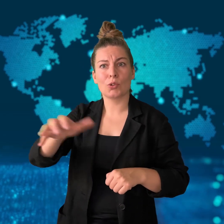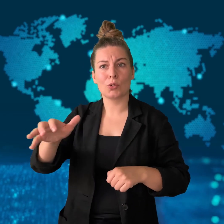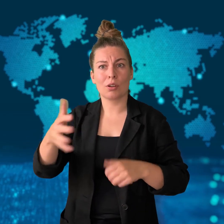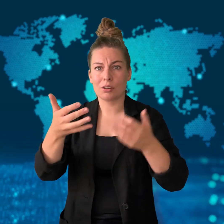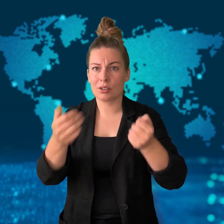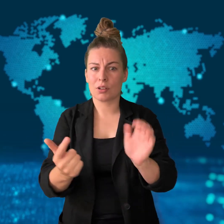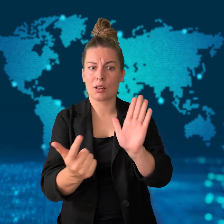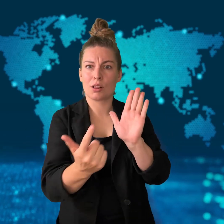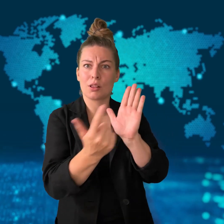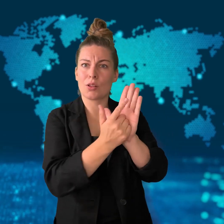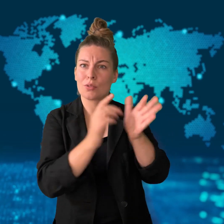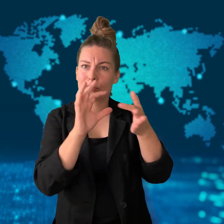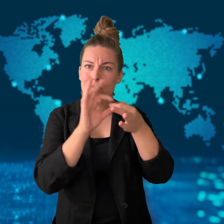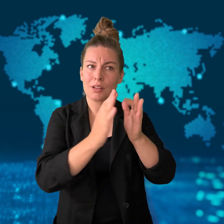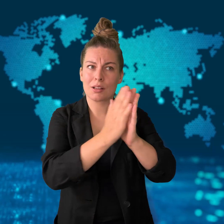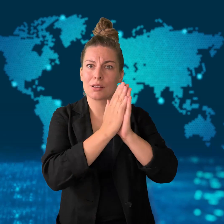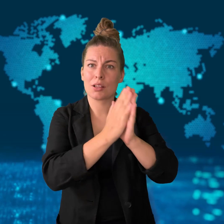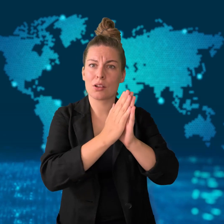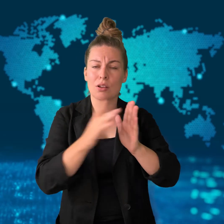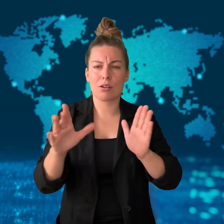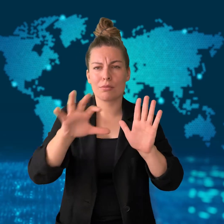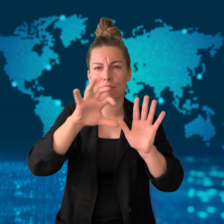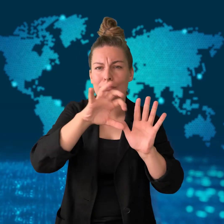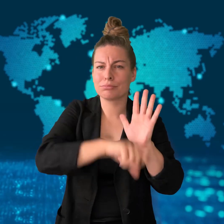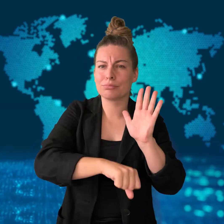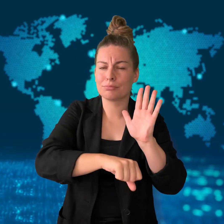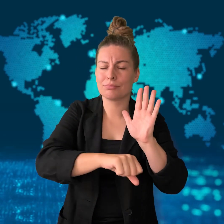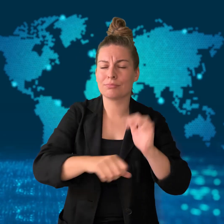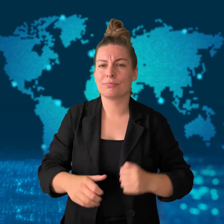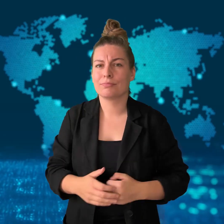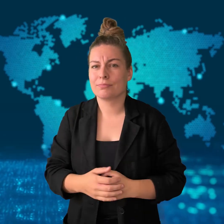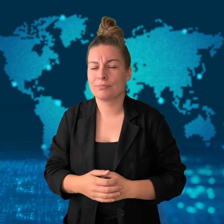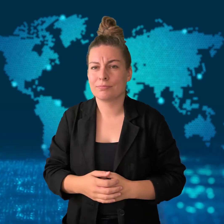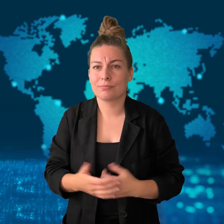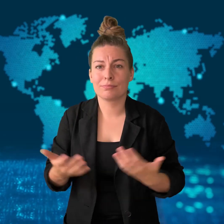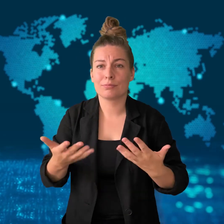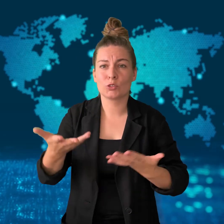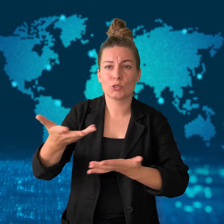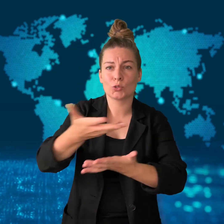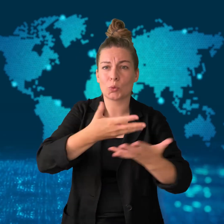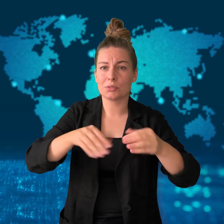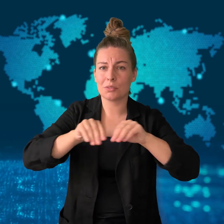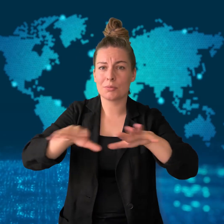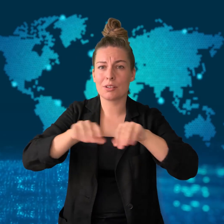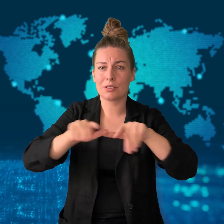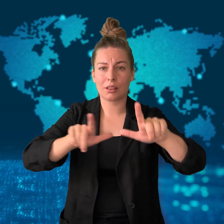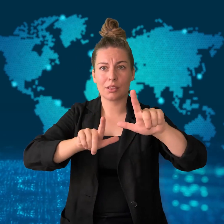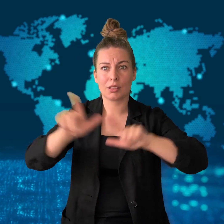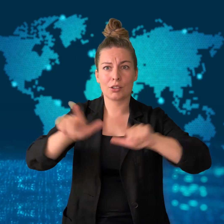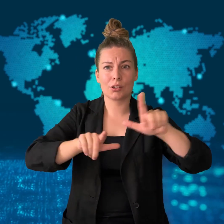a video of the act on a social media, TikTok.